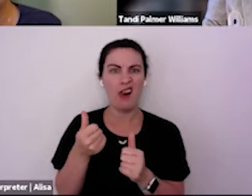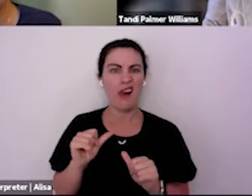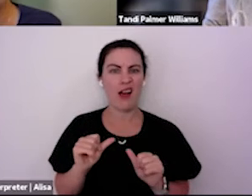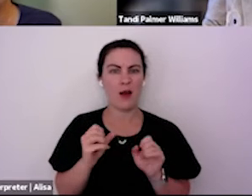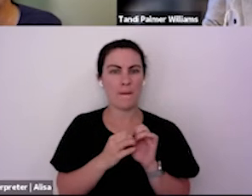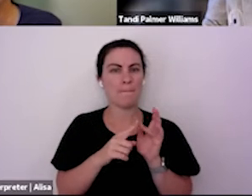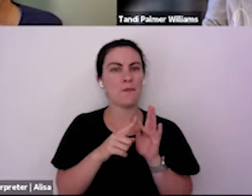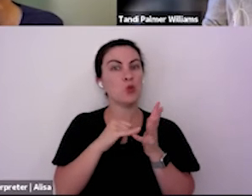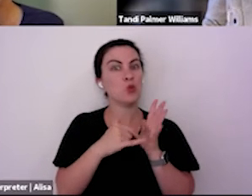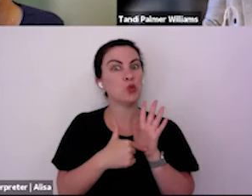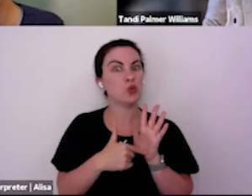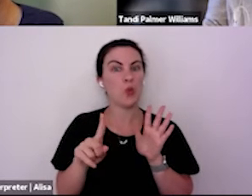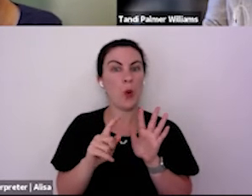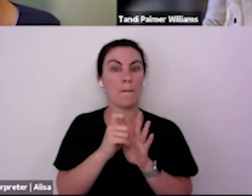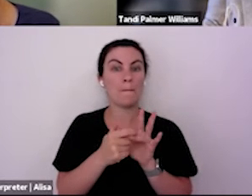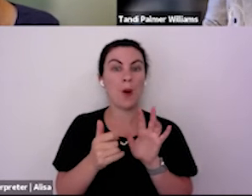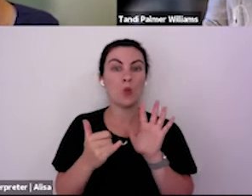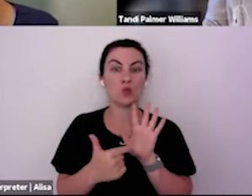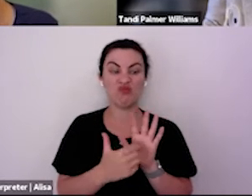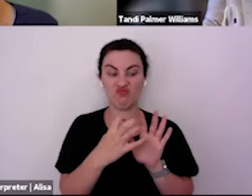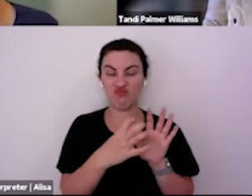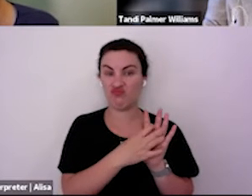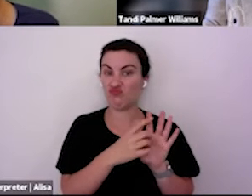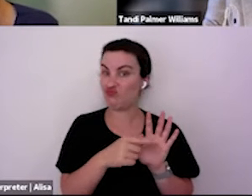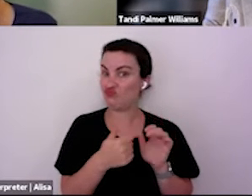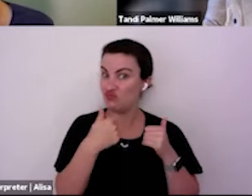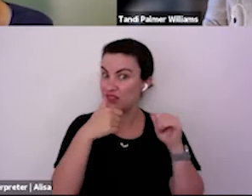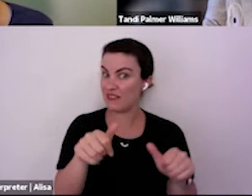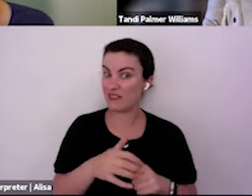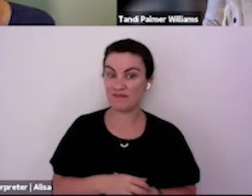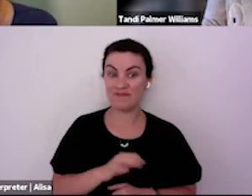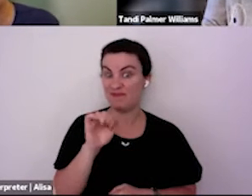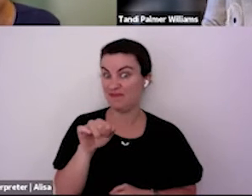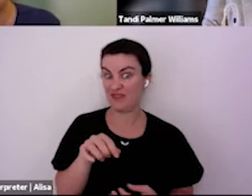We actually had three different sets of campaign imagery that focus on that messaging